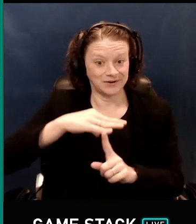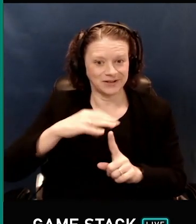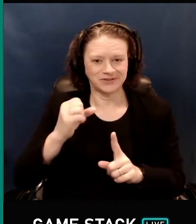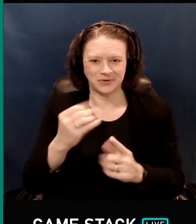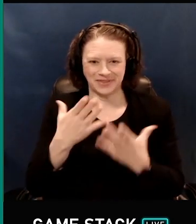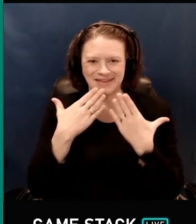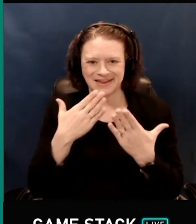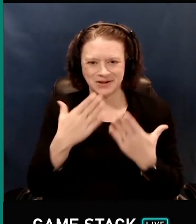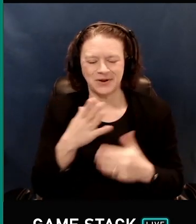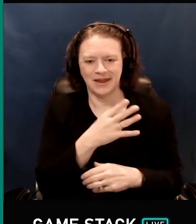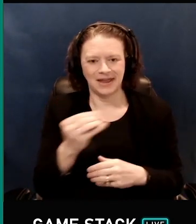GSL conference.